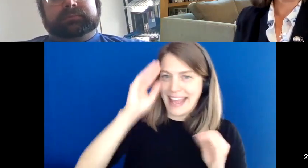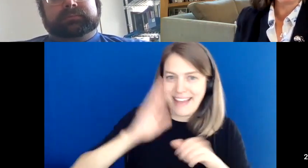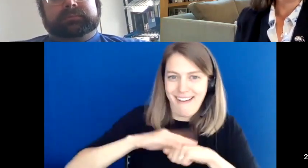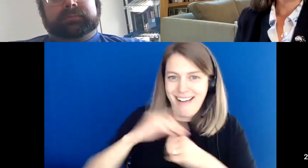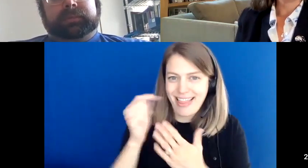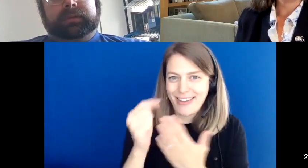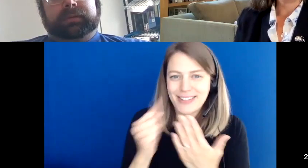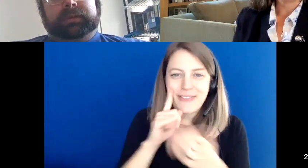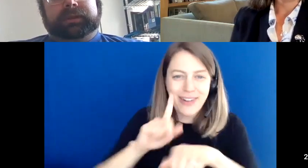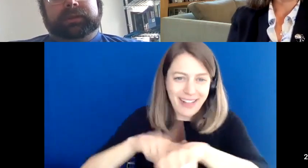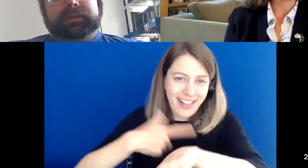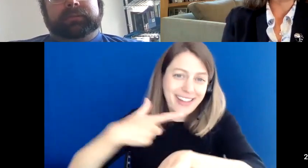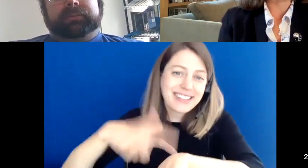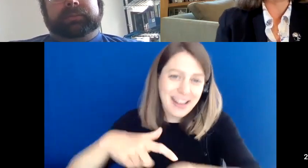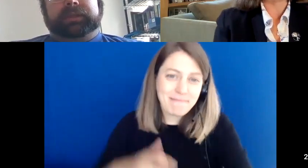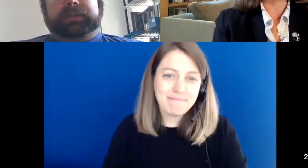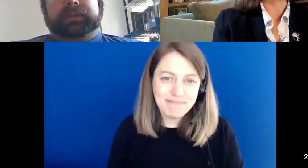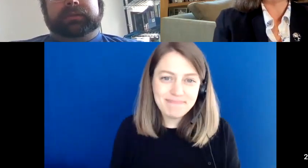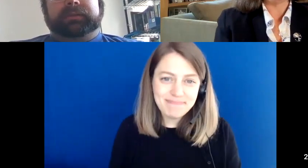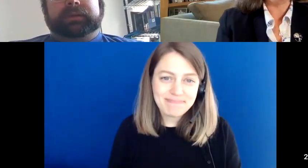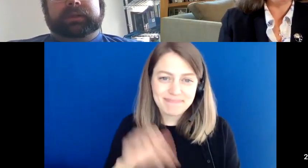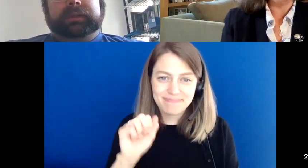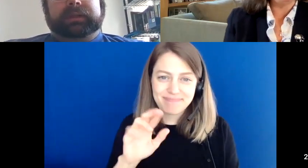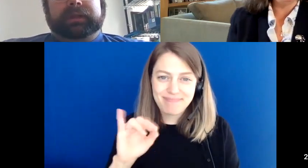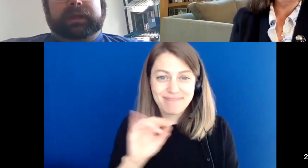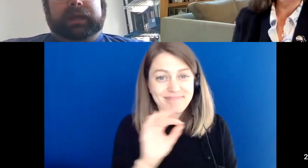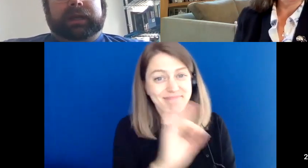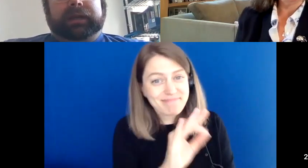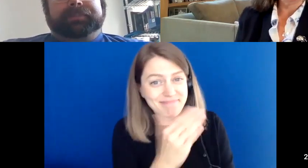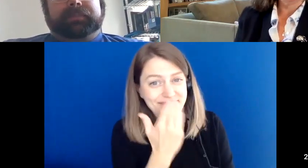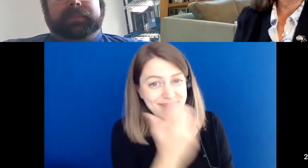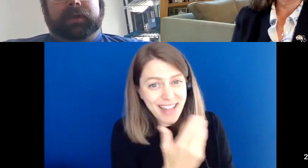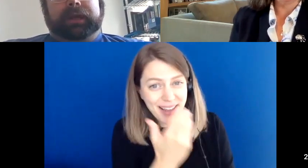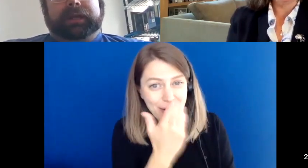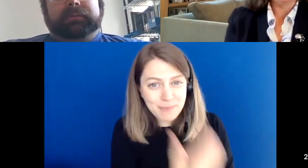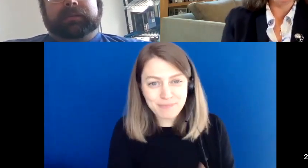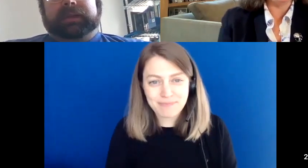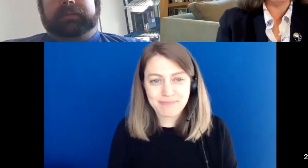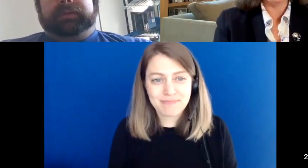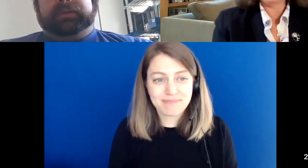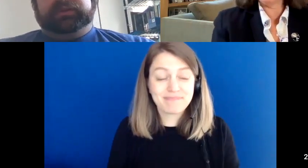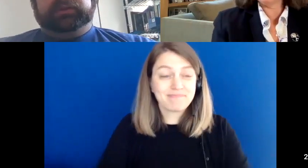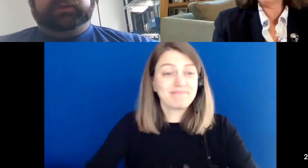Thank you. Well, without further ado,